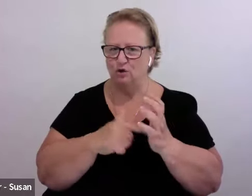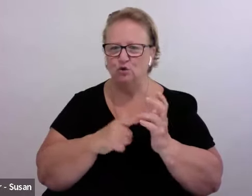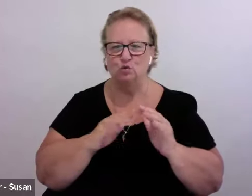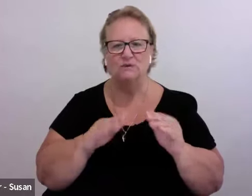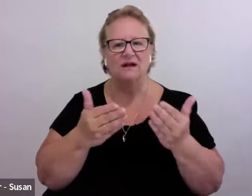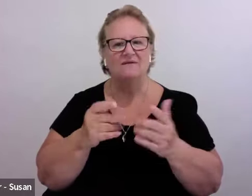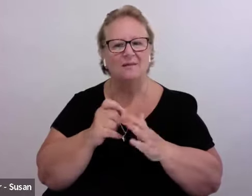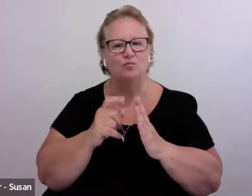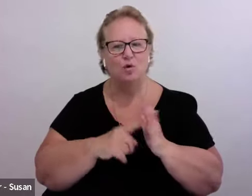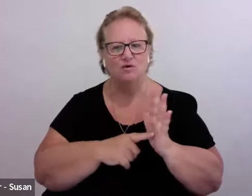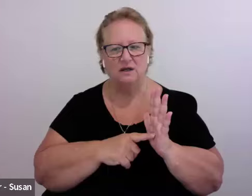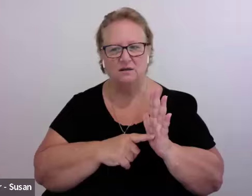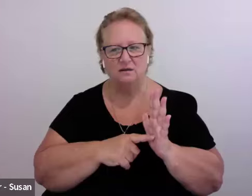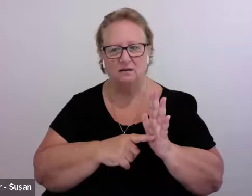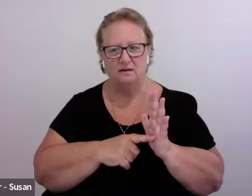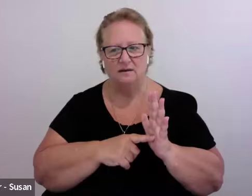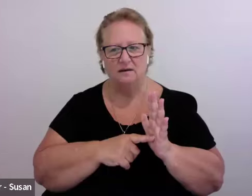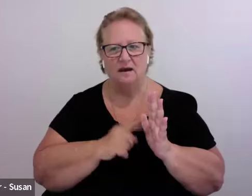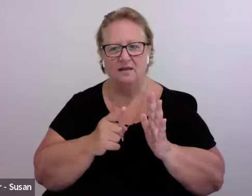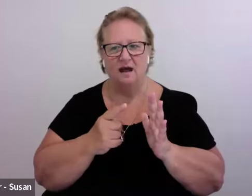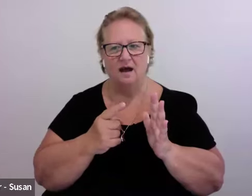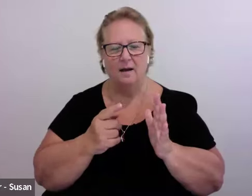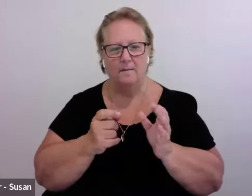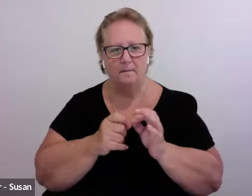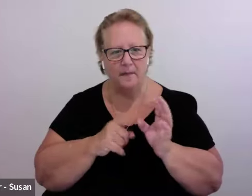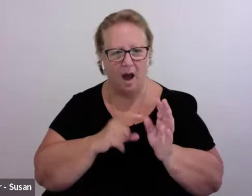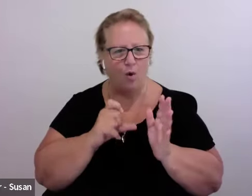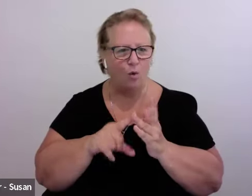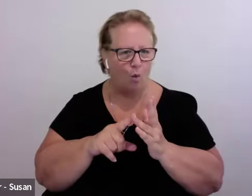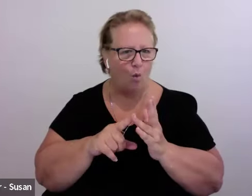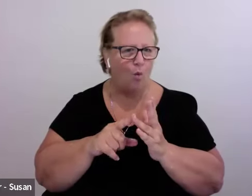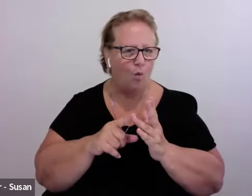for conflicts of interest across the teams, we're